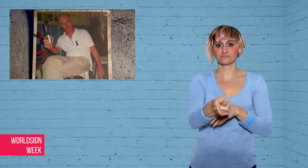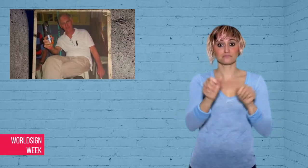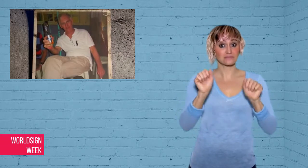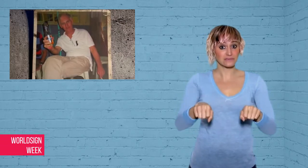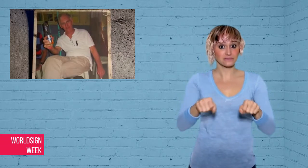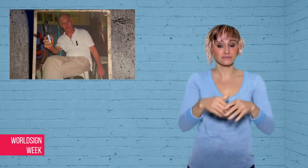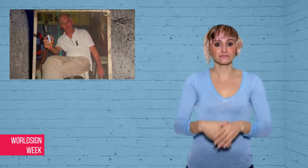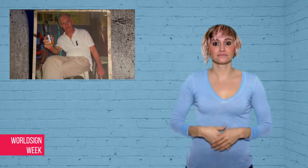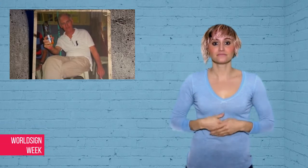squad!